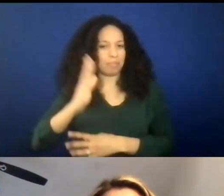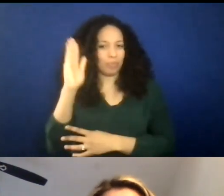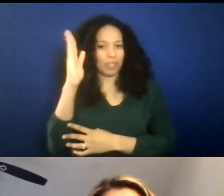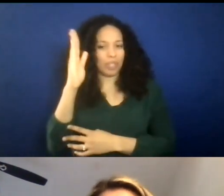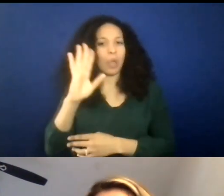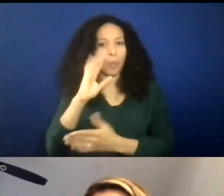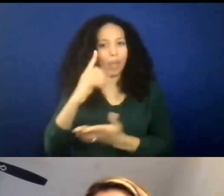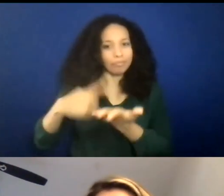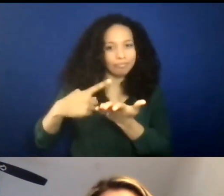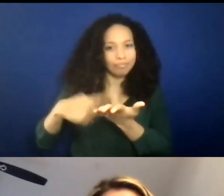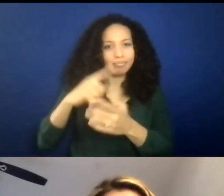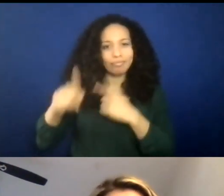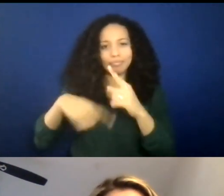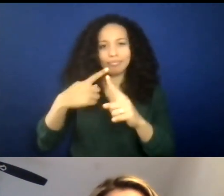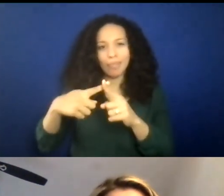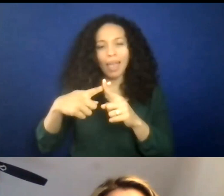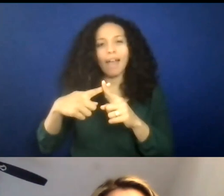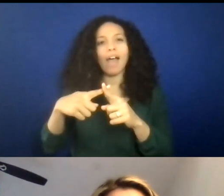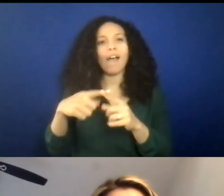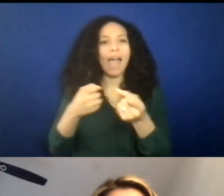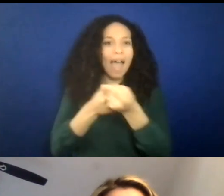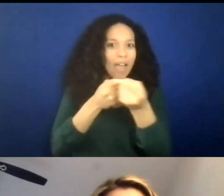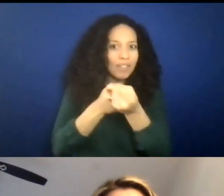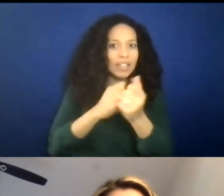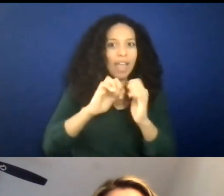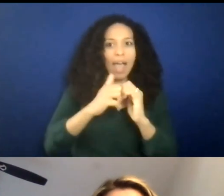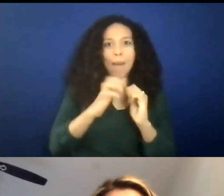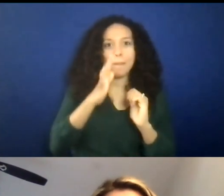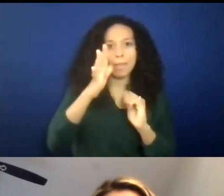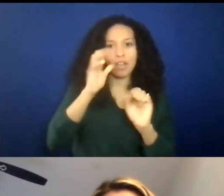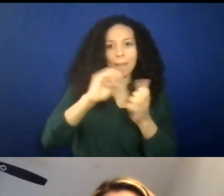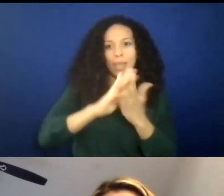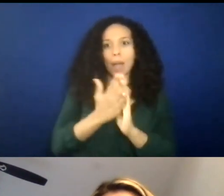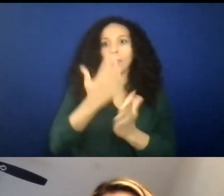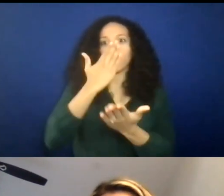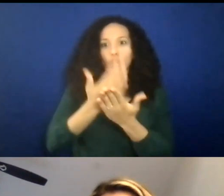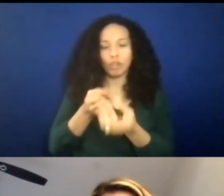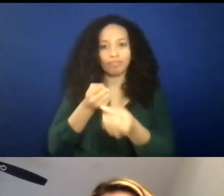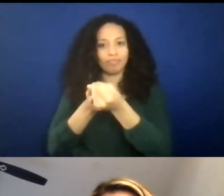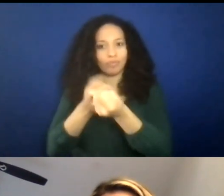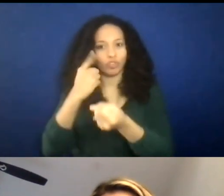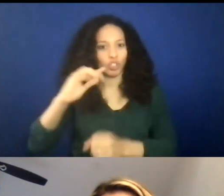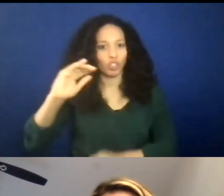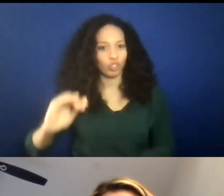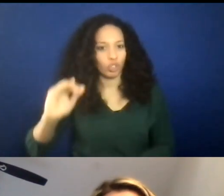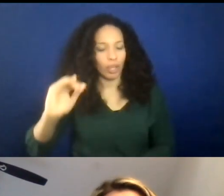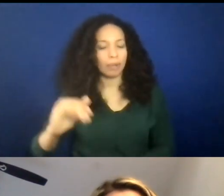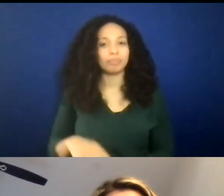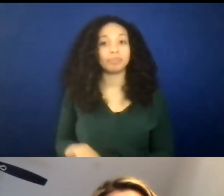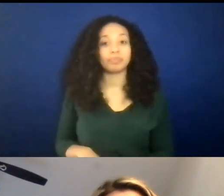families can become good advocates for their child. I think the transition phase is really